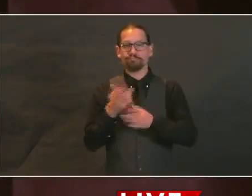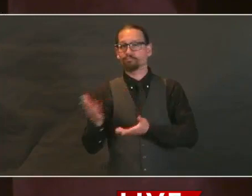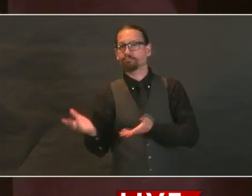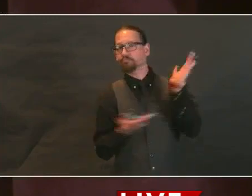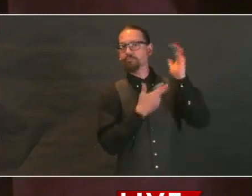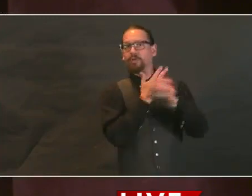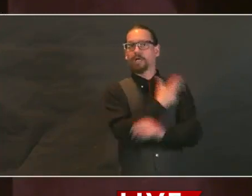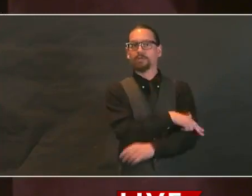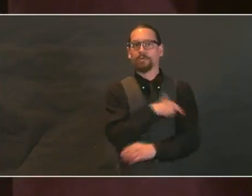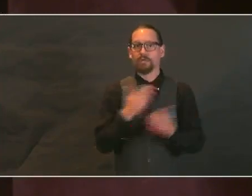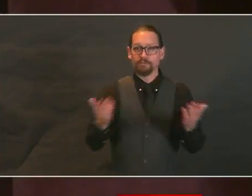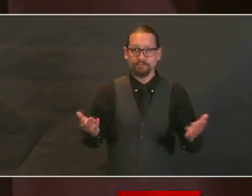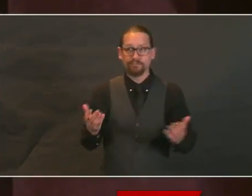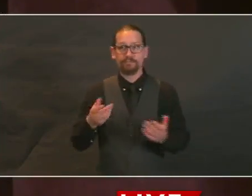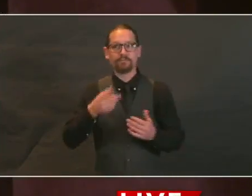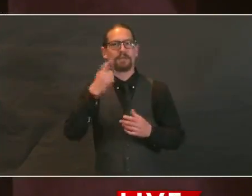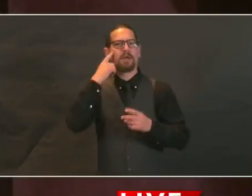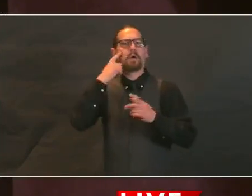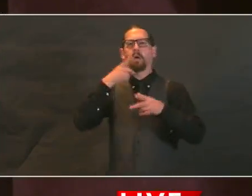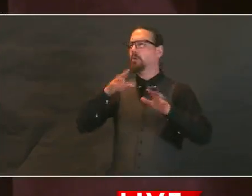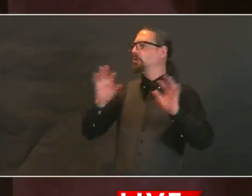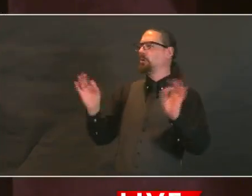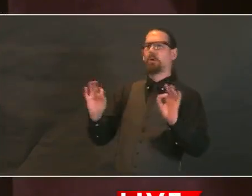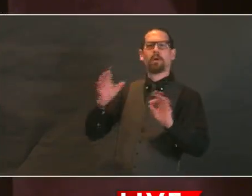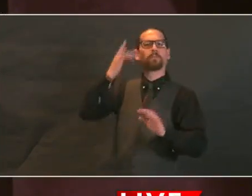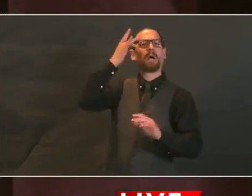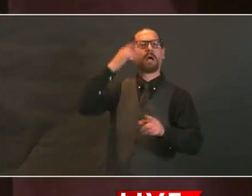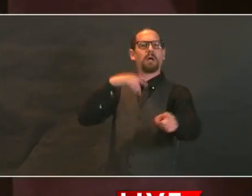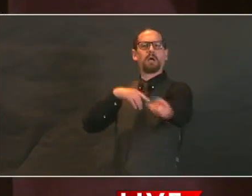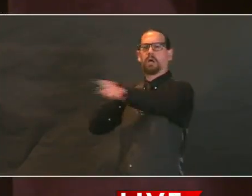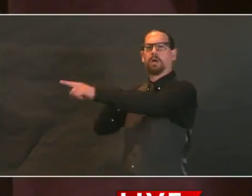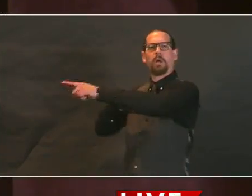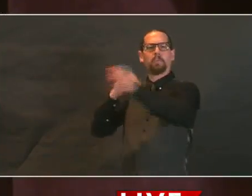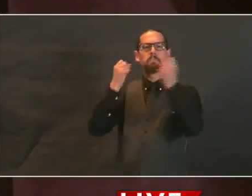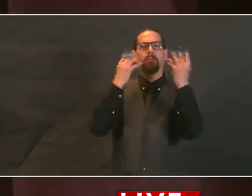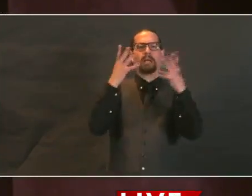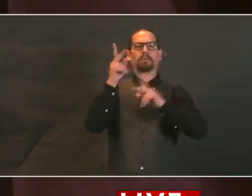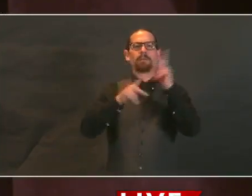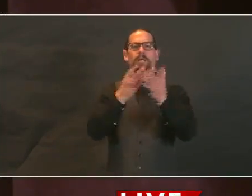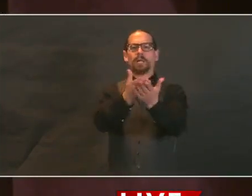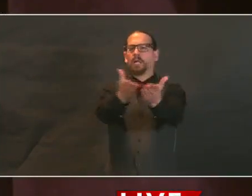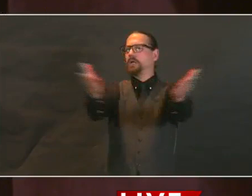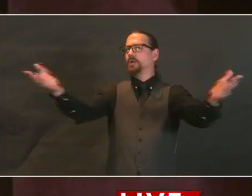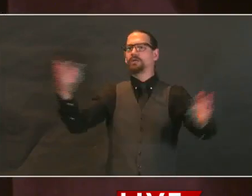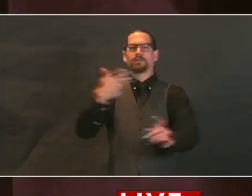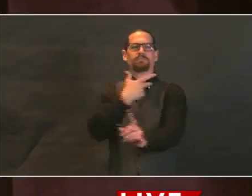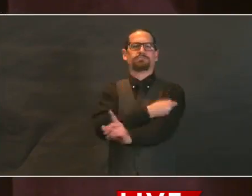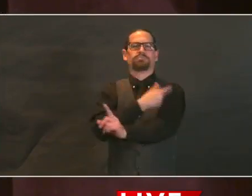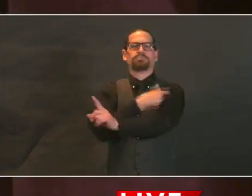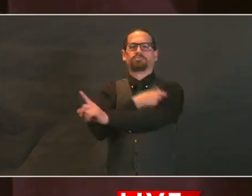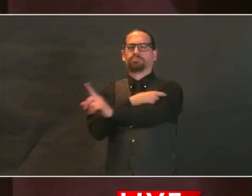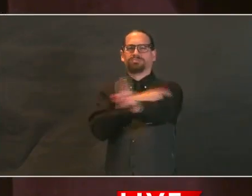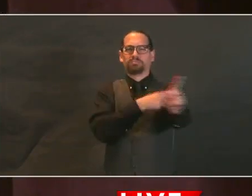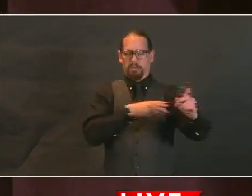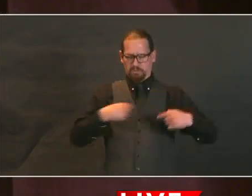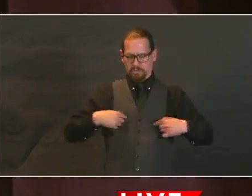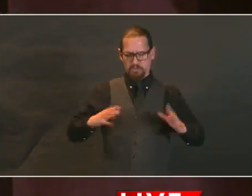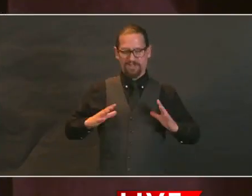INCREASE WITH HIM OR OTHER INDIVIDUALS THAT ARE VACCINATED AND YOU STILL BEING